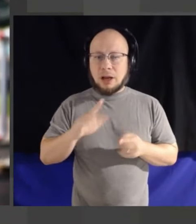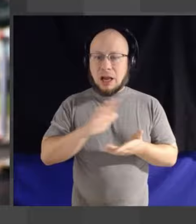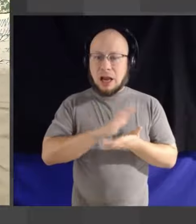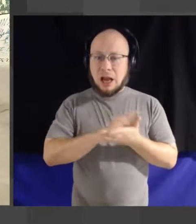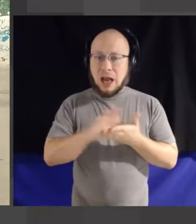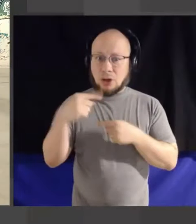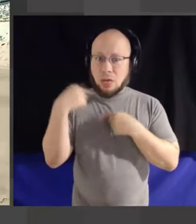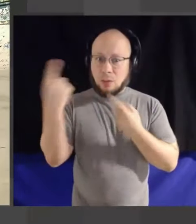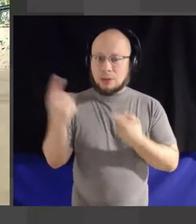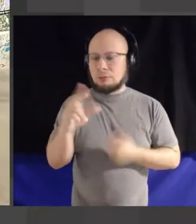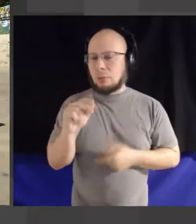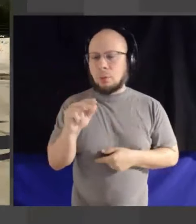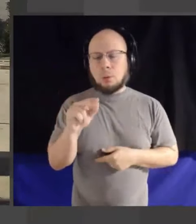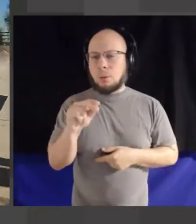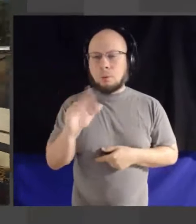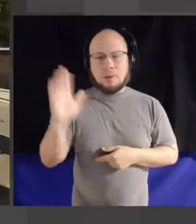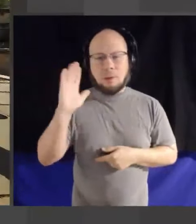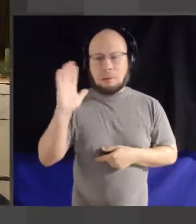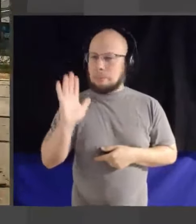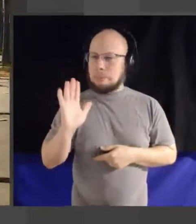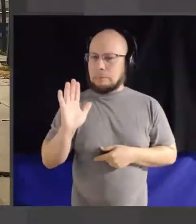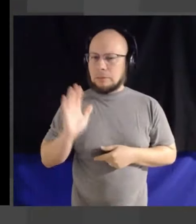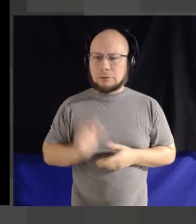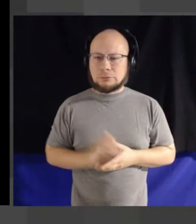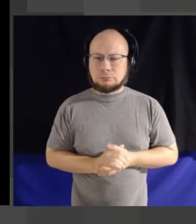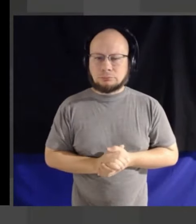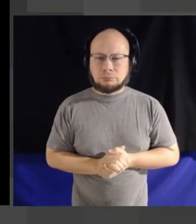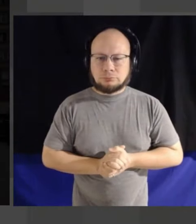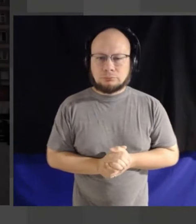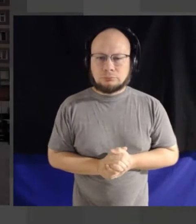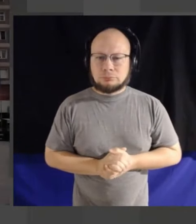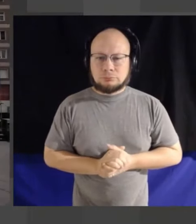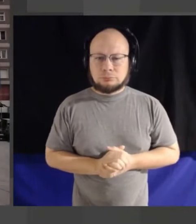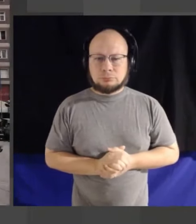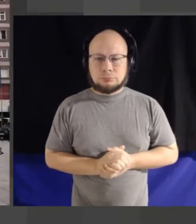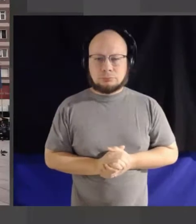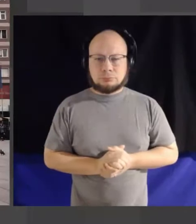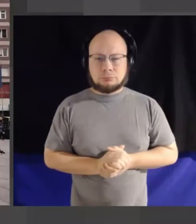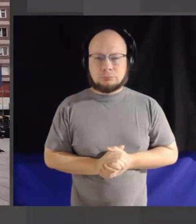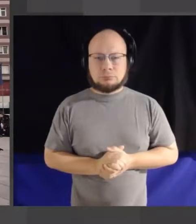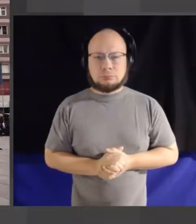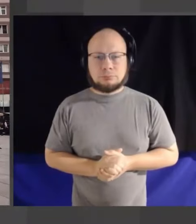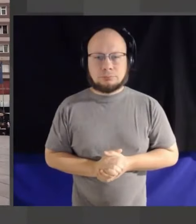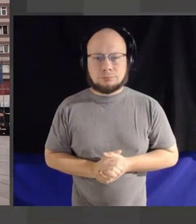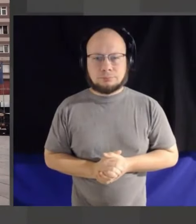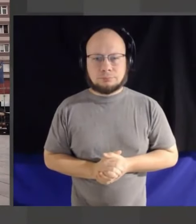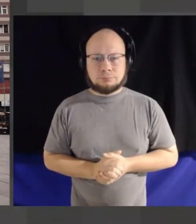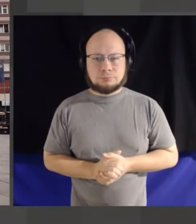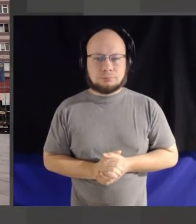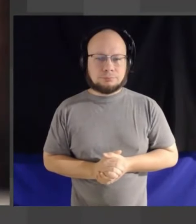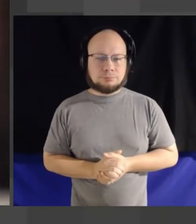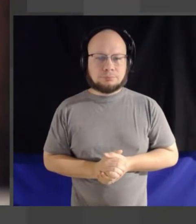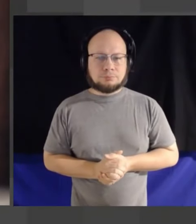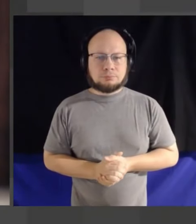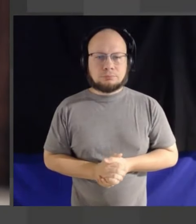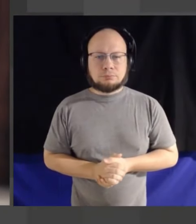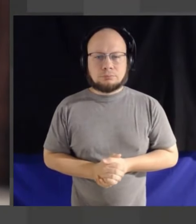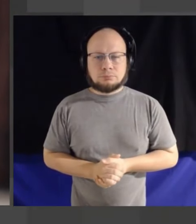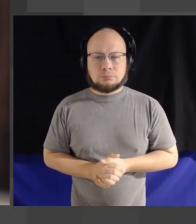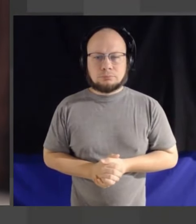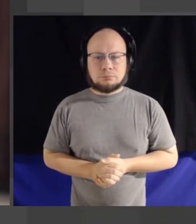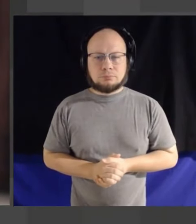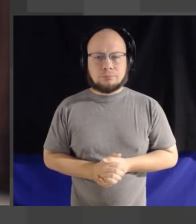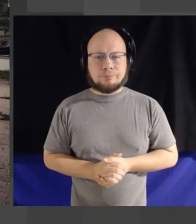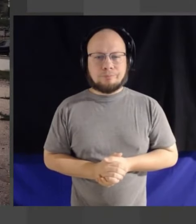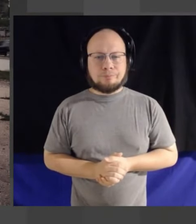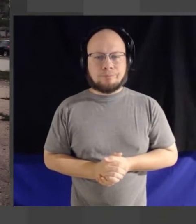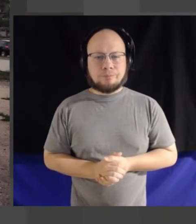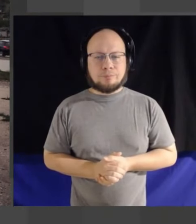BUT IT HAS NOT ALWAYS BEEN LIKE